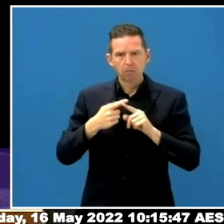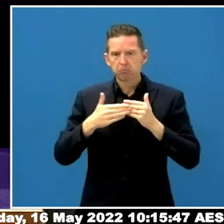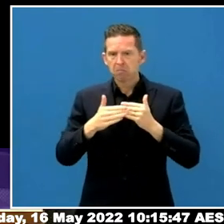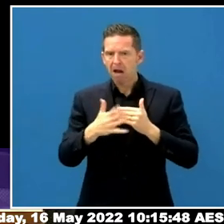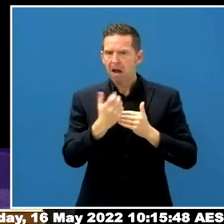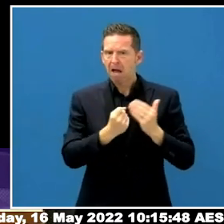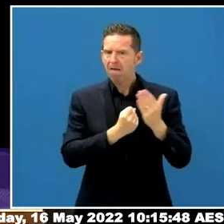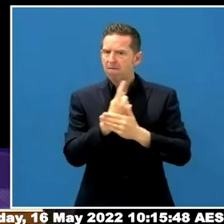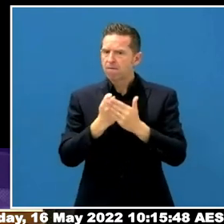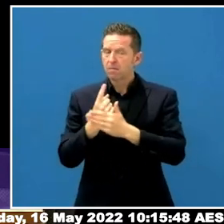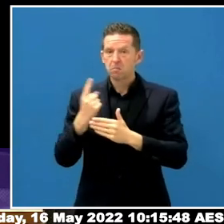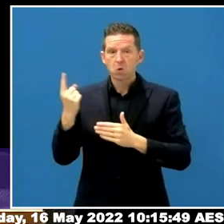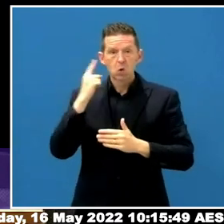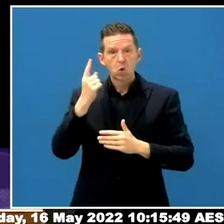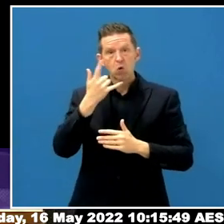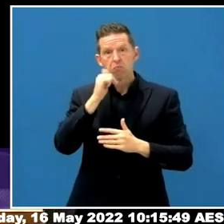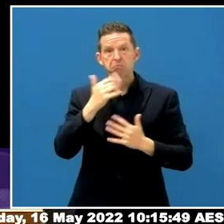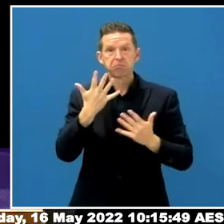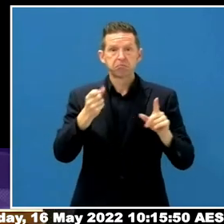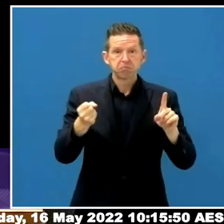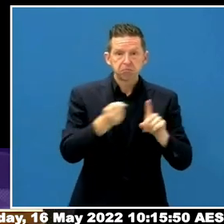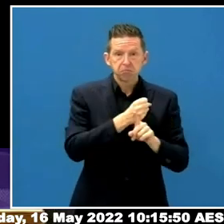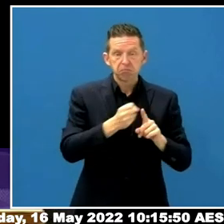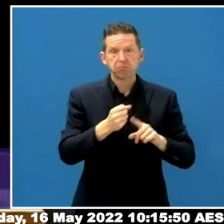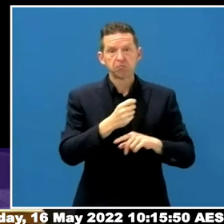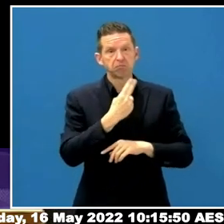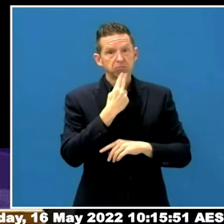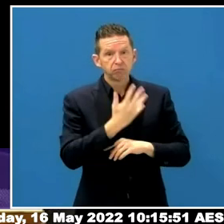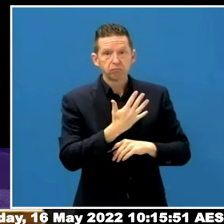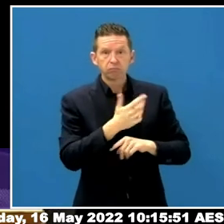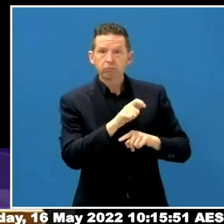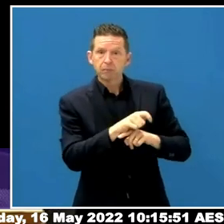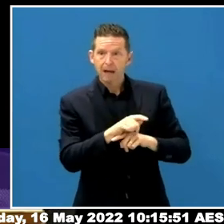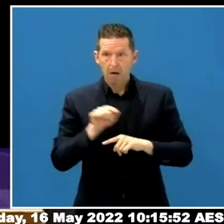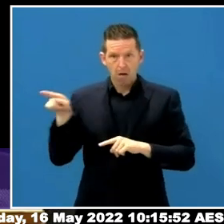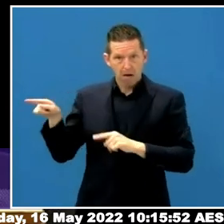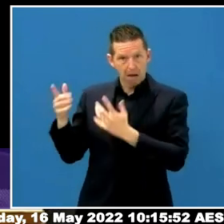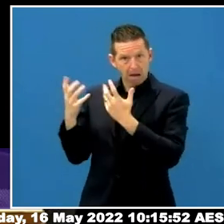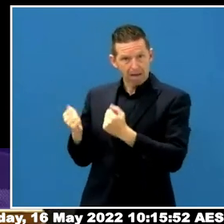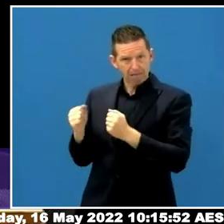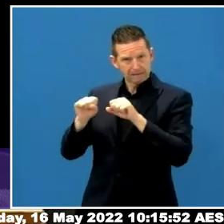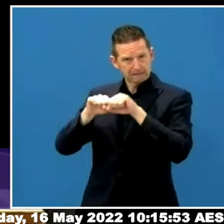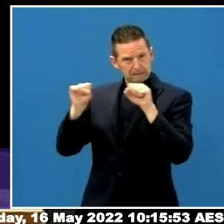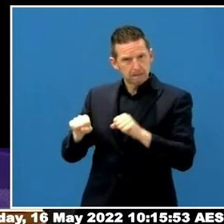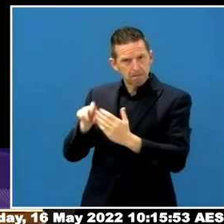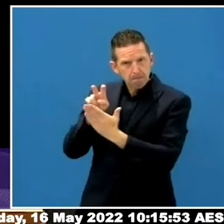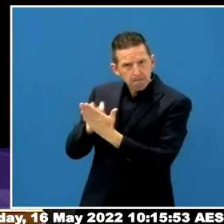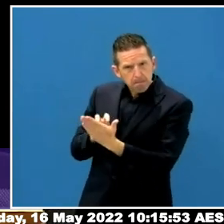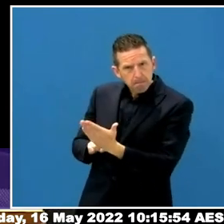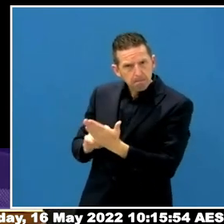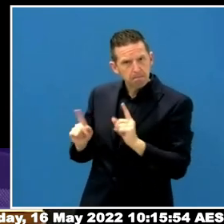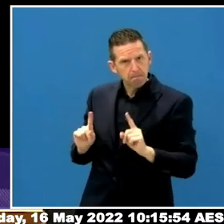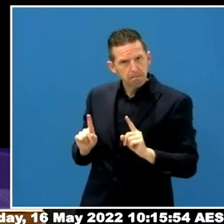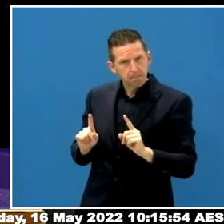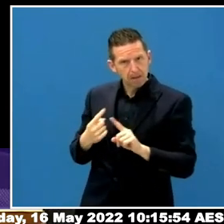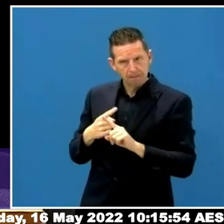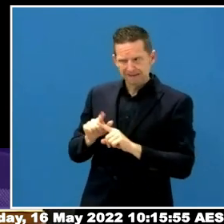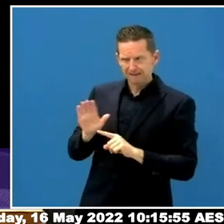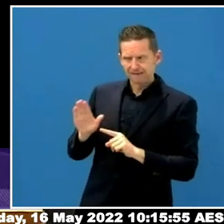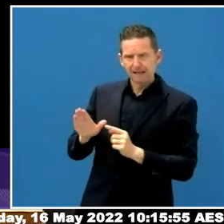potential violence, abuse and neglect, and how those systems and procedures operated in